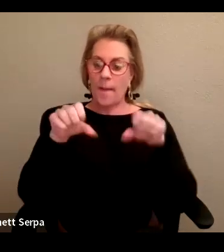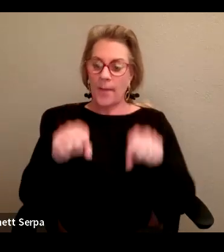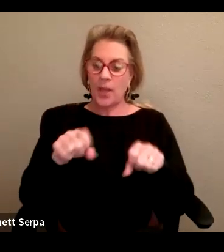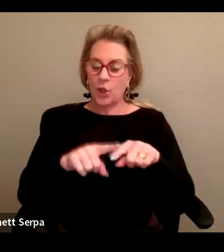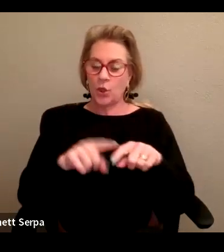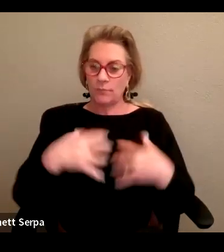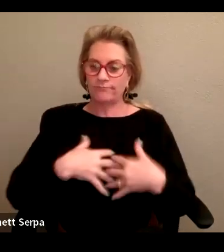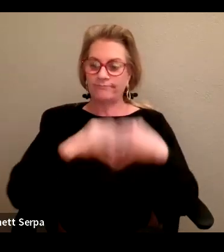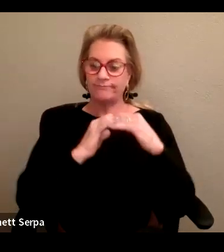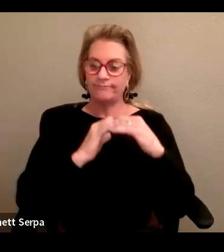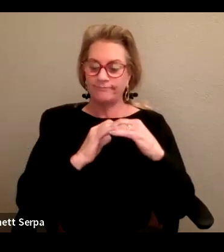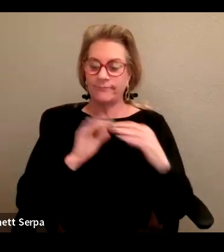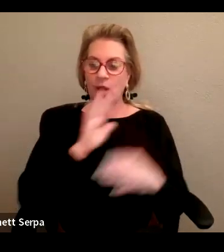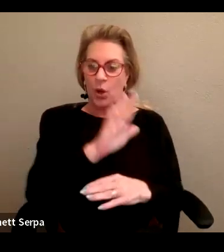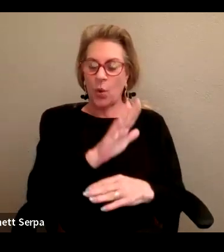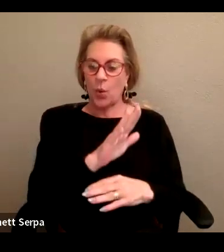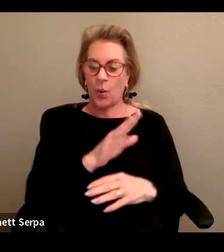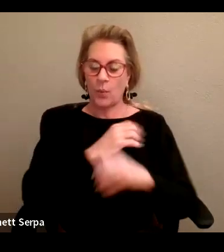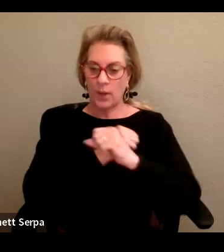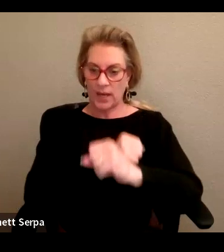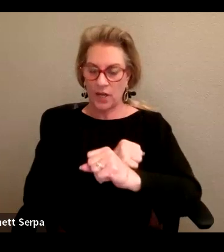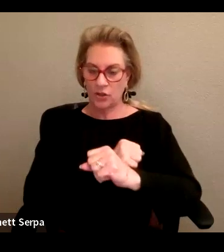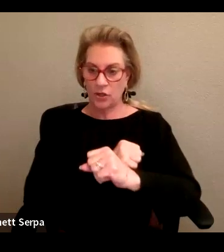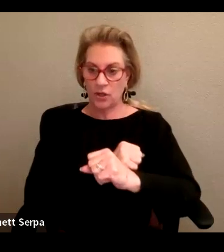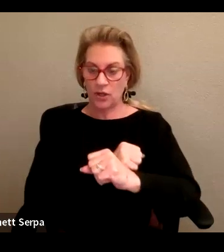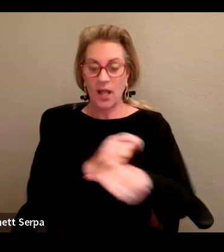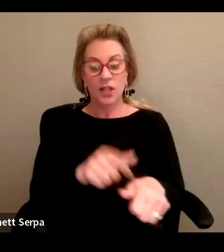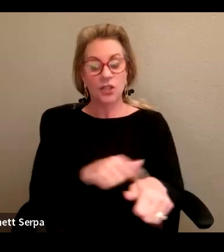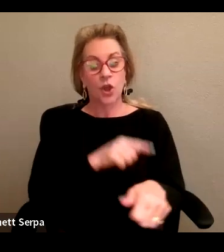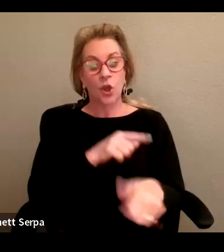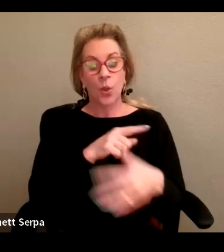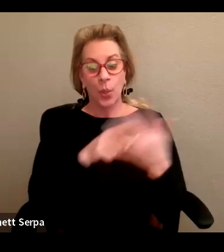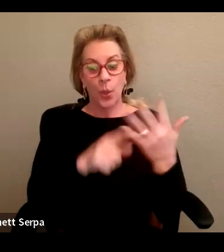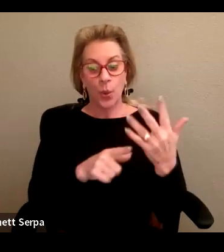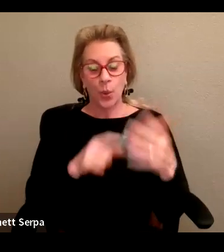own Sanctuary protections as as long as those protections don't conflict with s